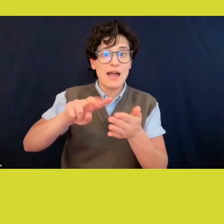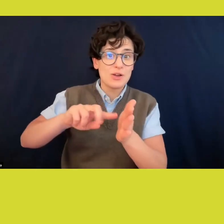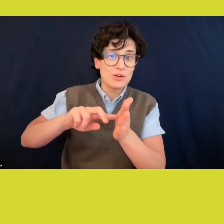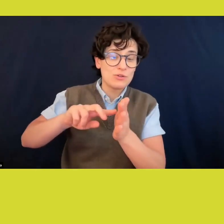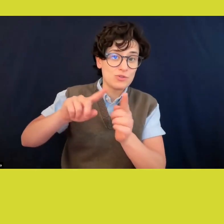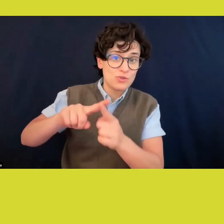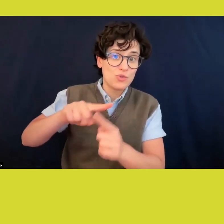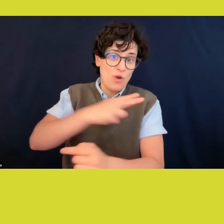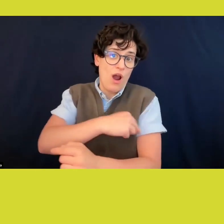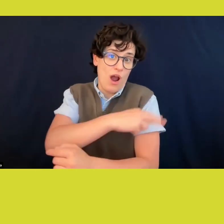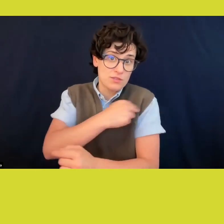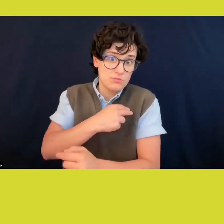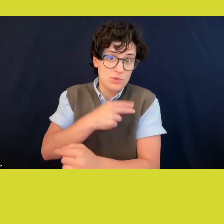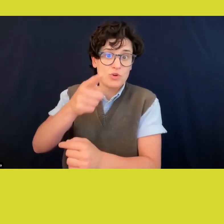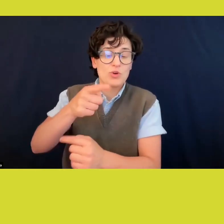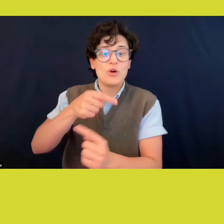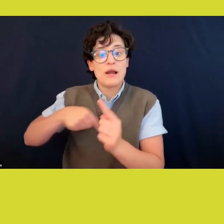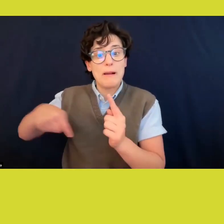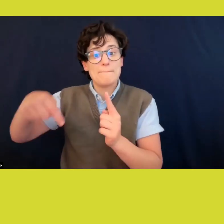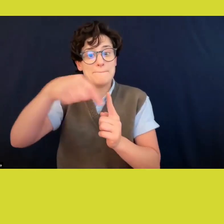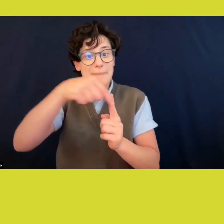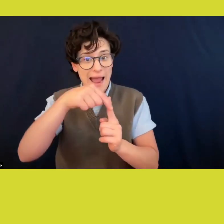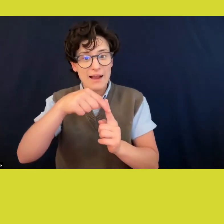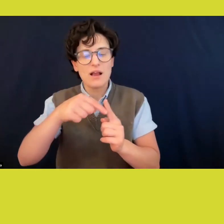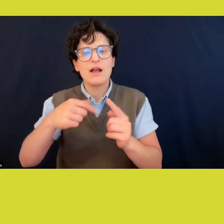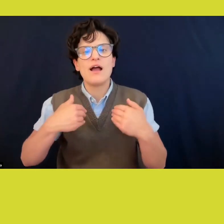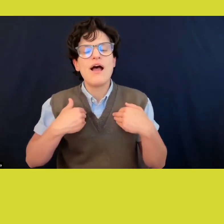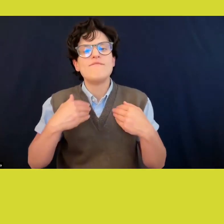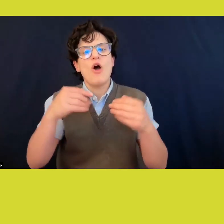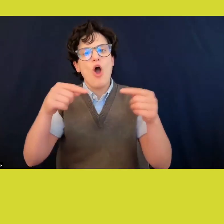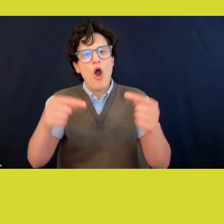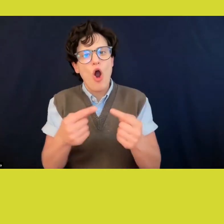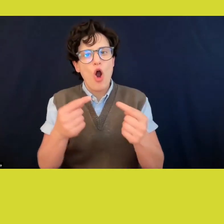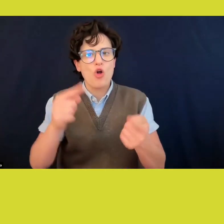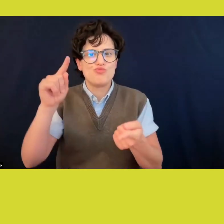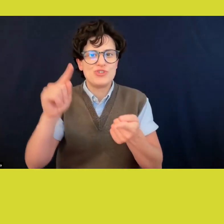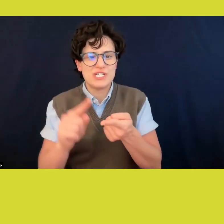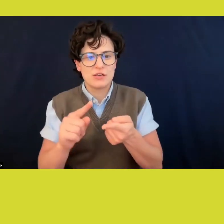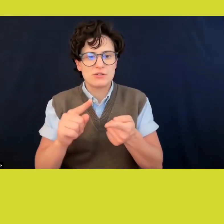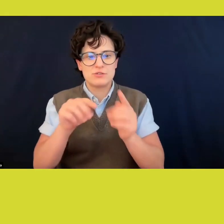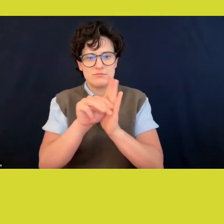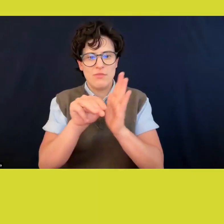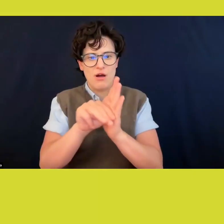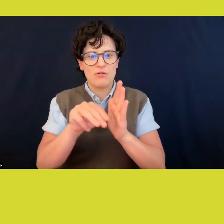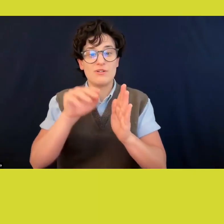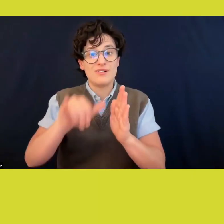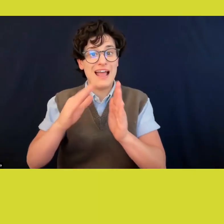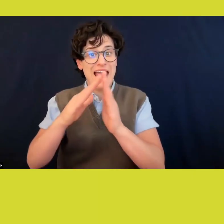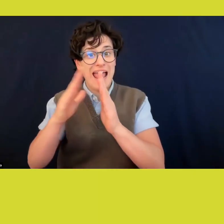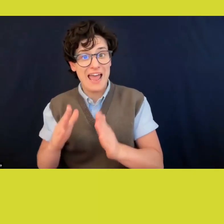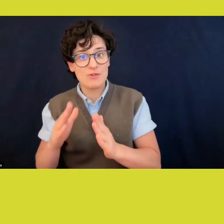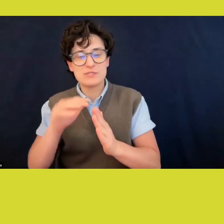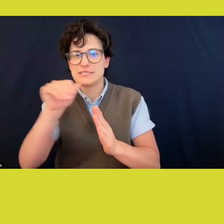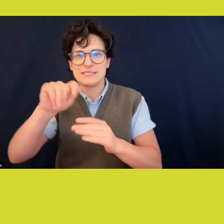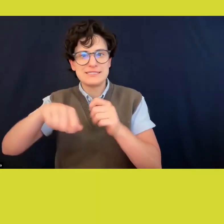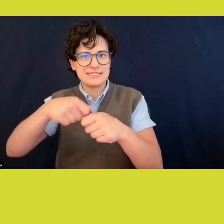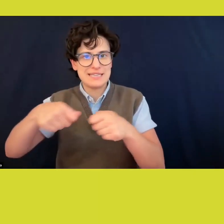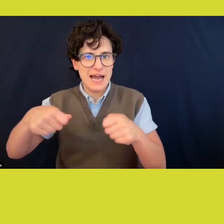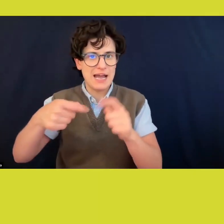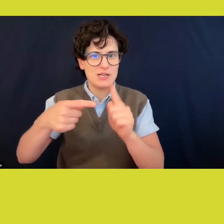and the housing is not tied to treatment compliance or sobriety any more than it is for the rest of us.